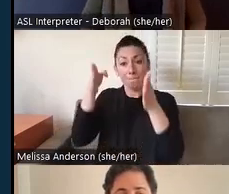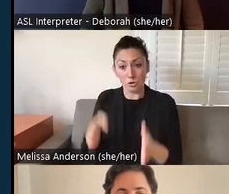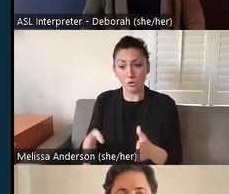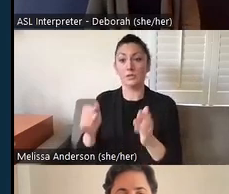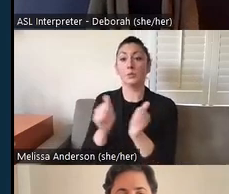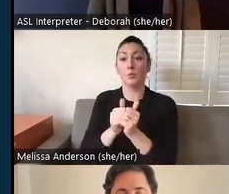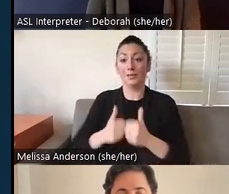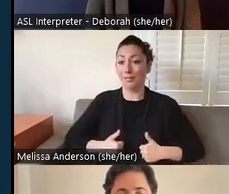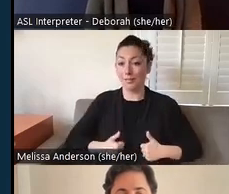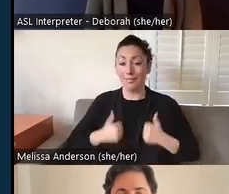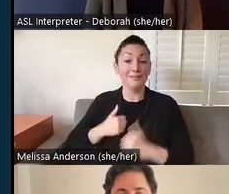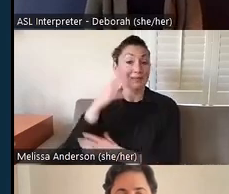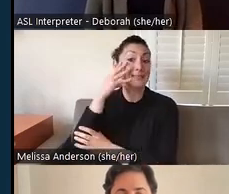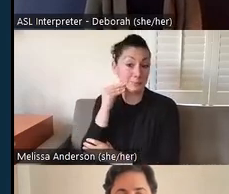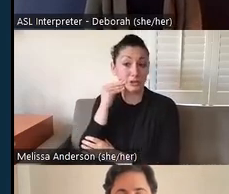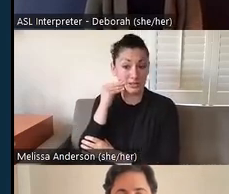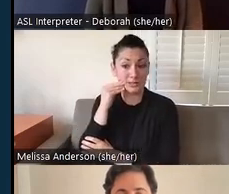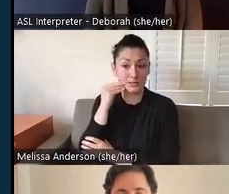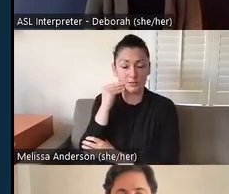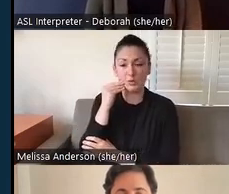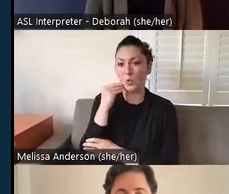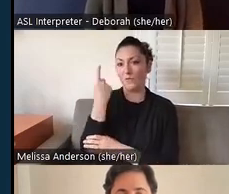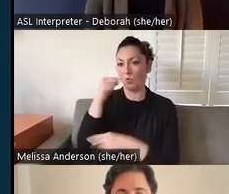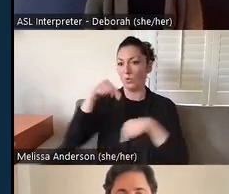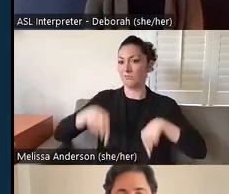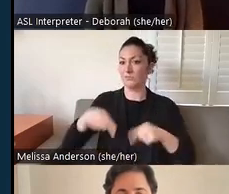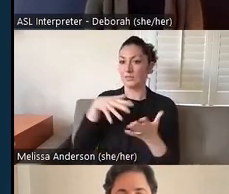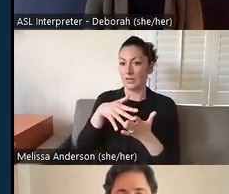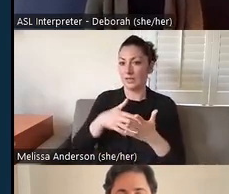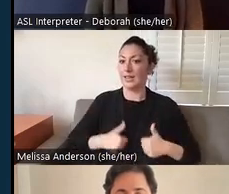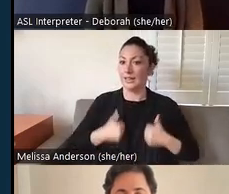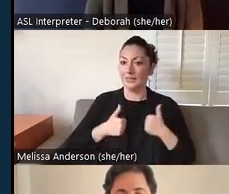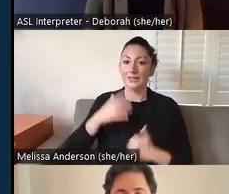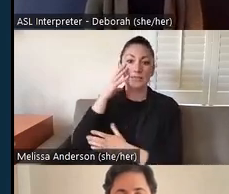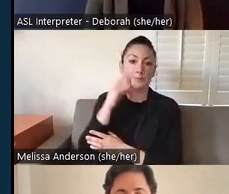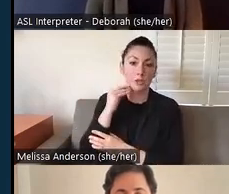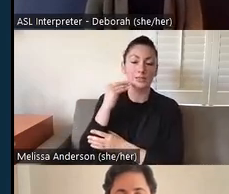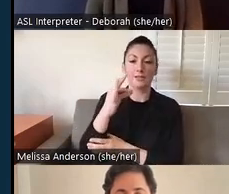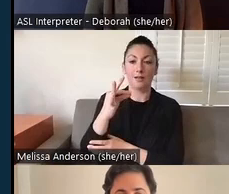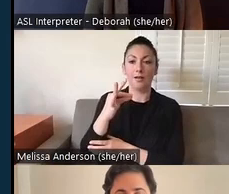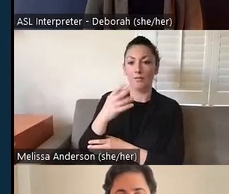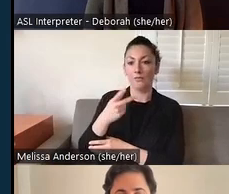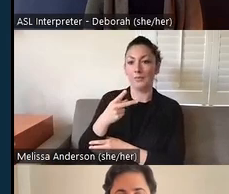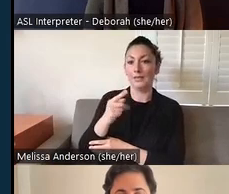What that means is a person with lived experience, for this study, lived experience